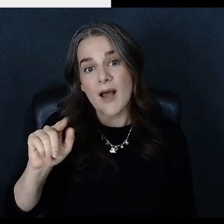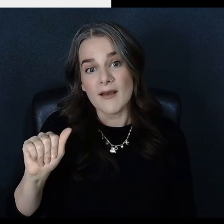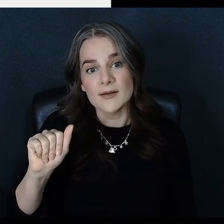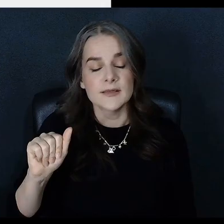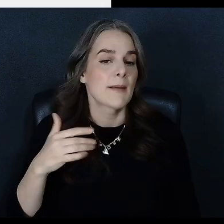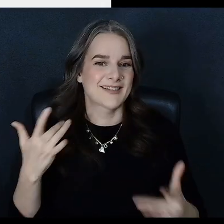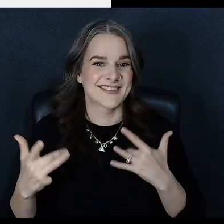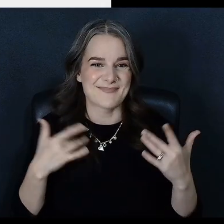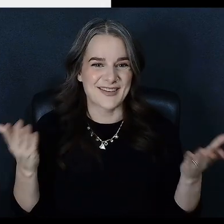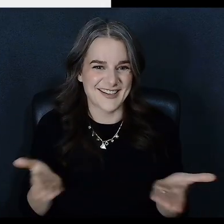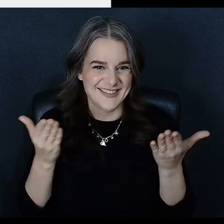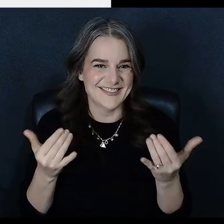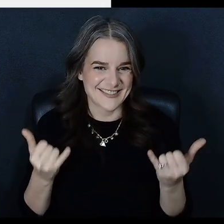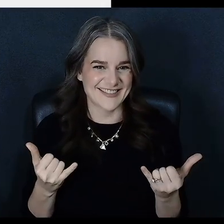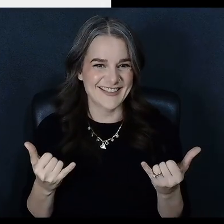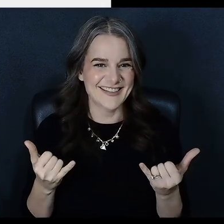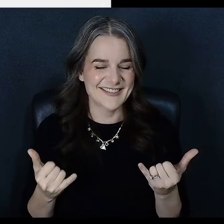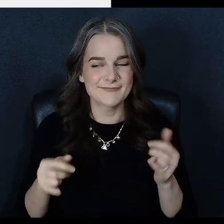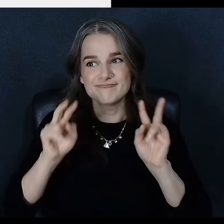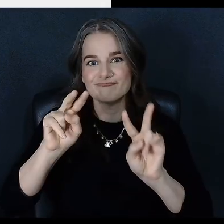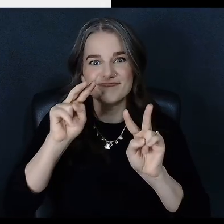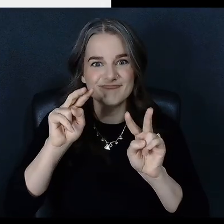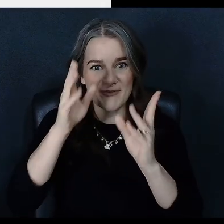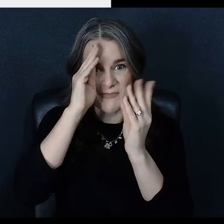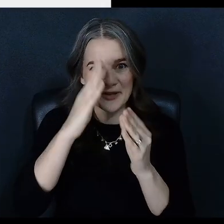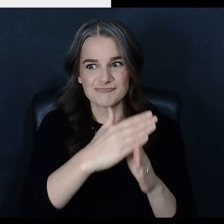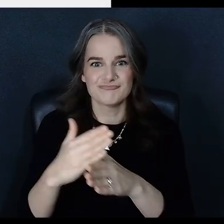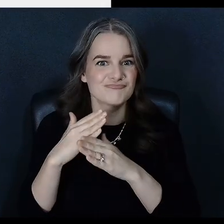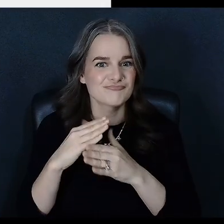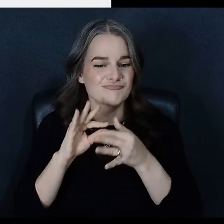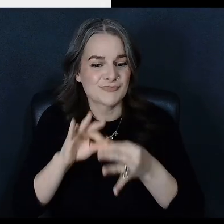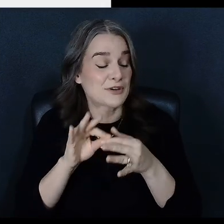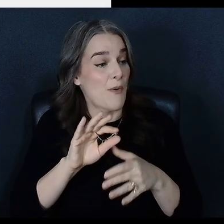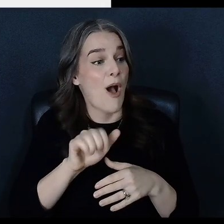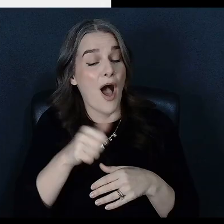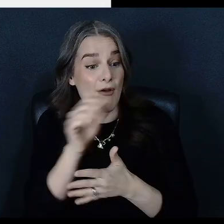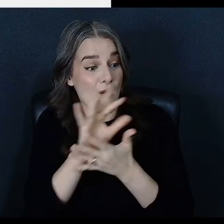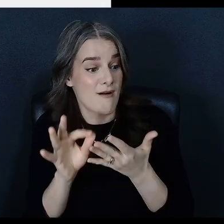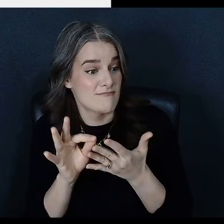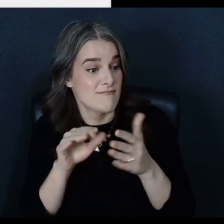I'm looking forward to sharing this information about alternative access and switches.